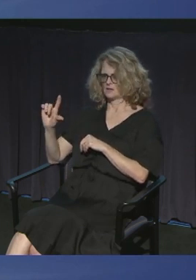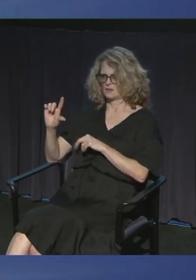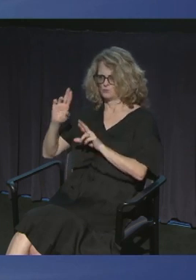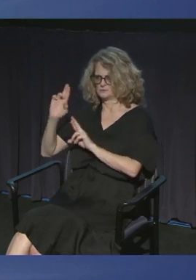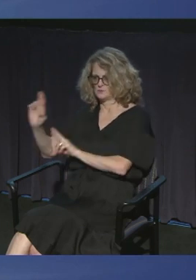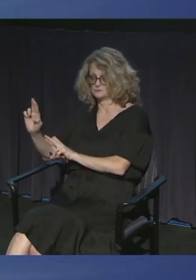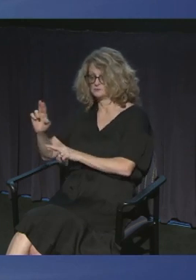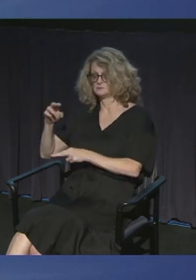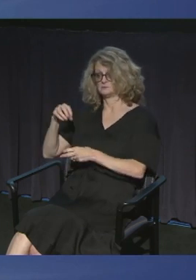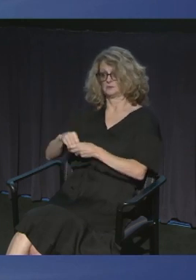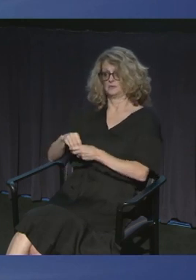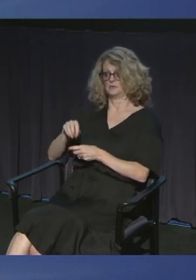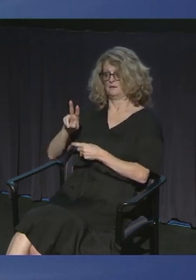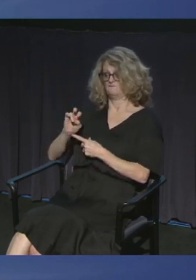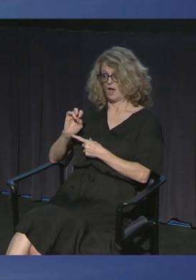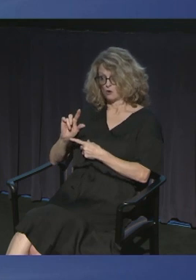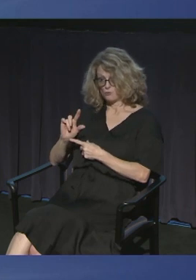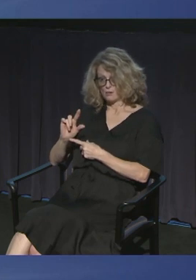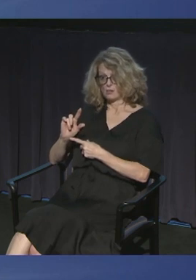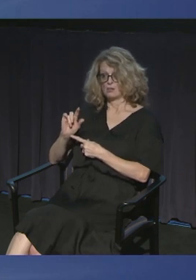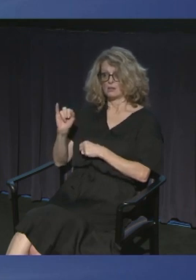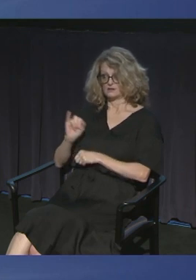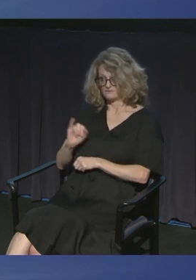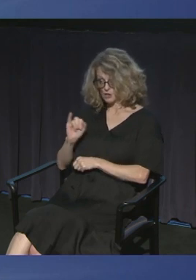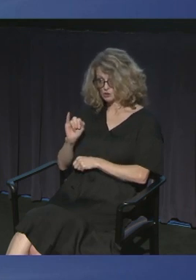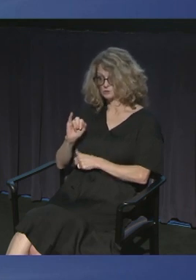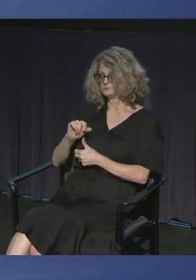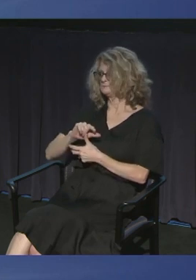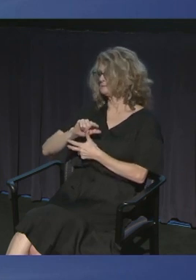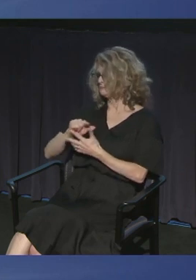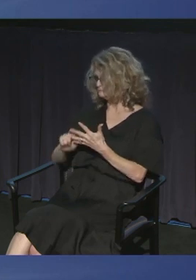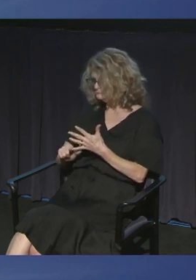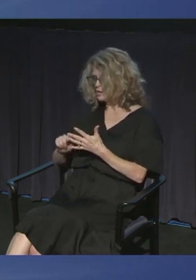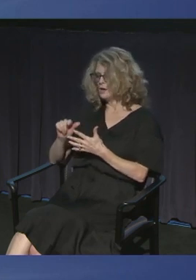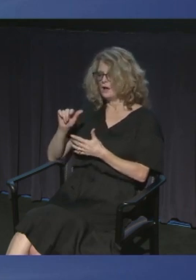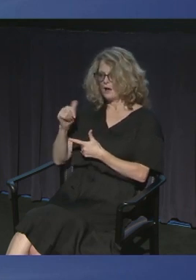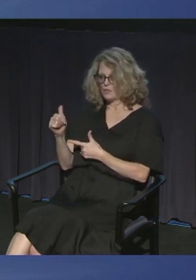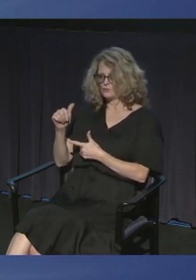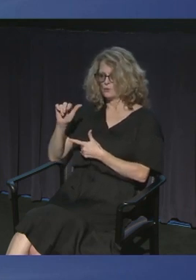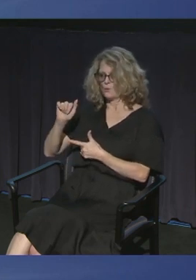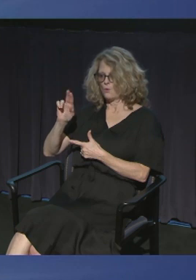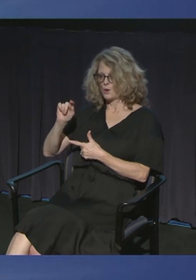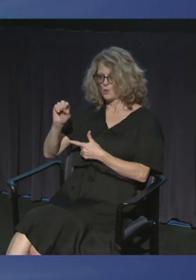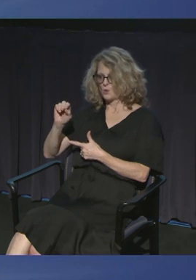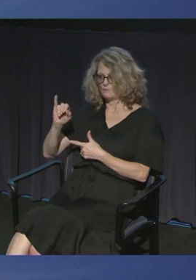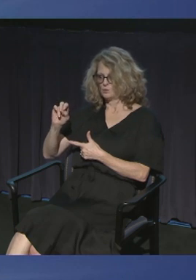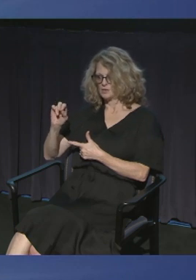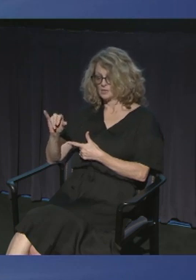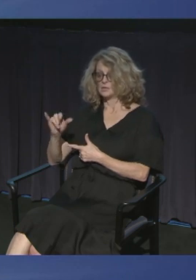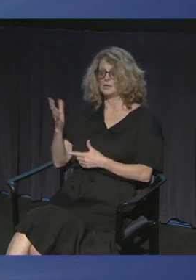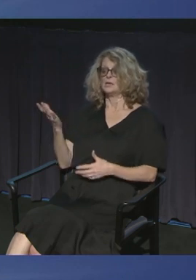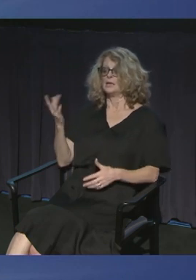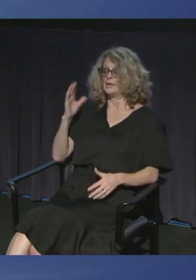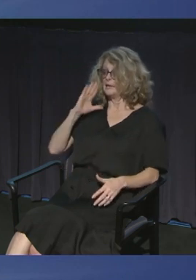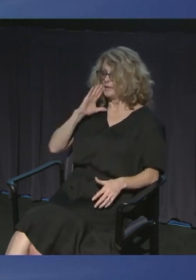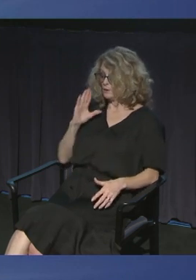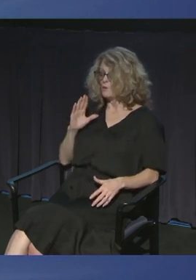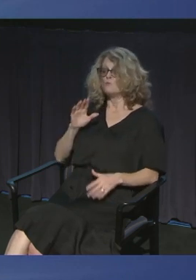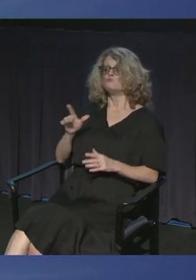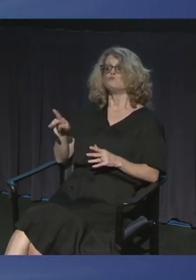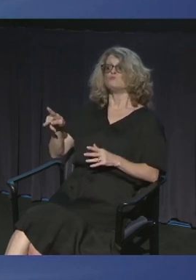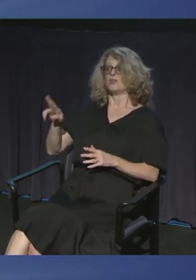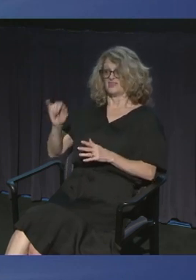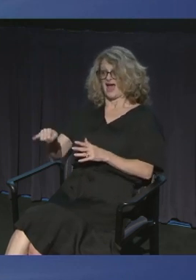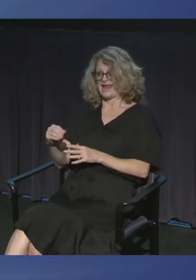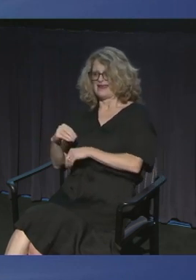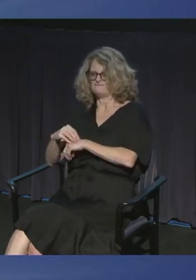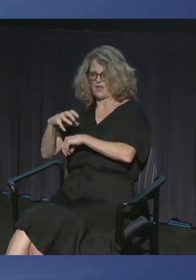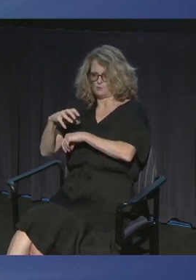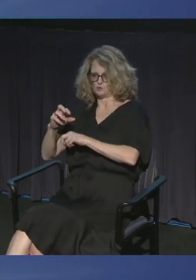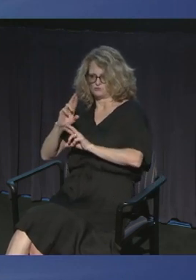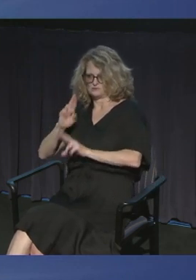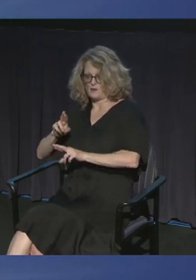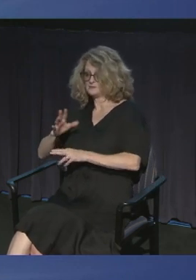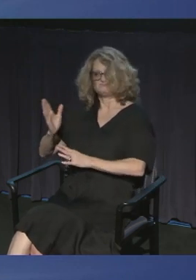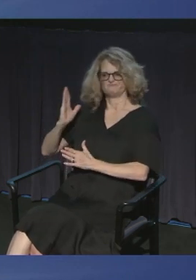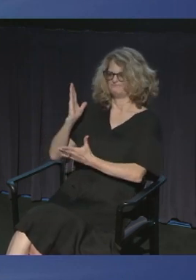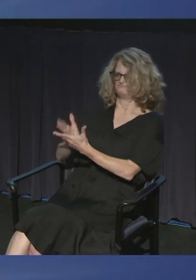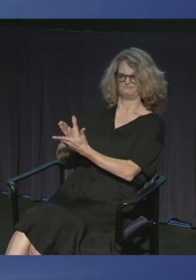VIRUS INFECTIONS, IN THIS CASE